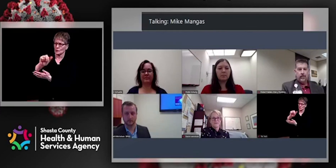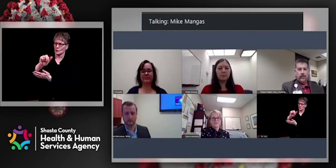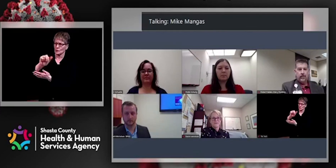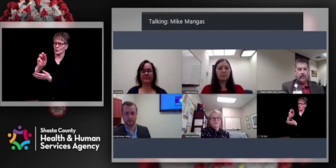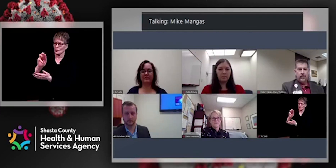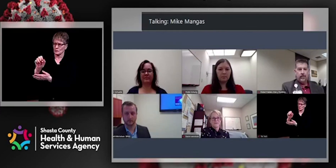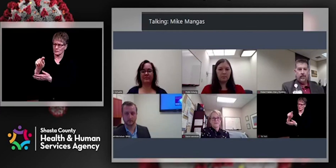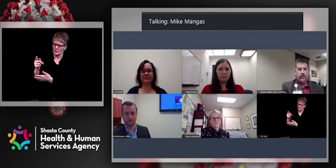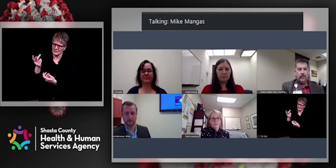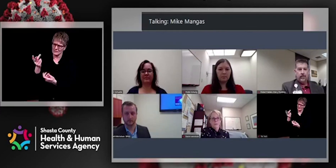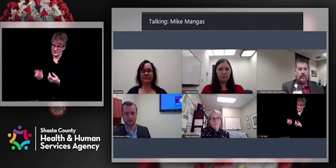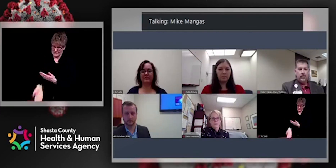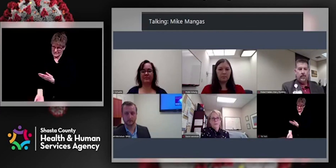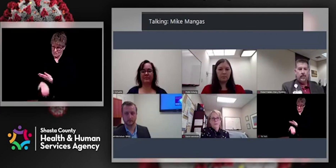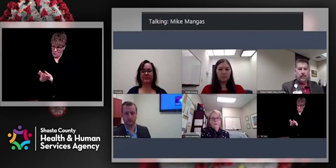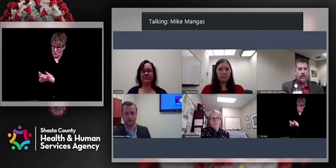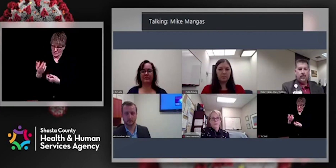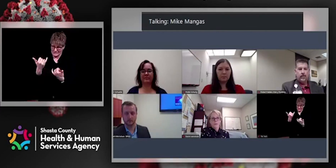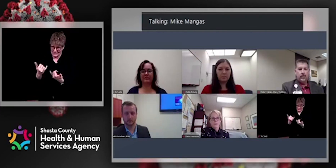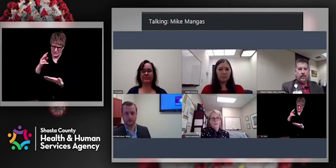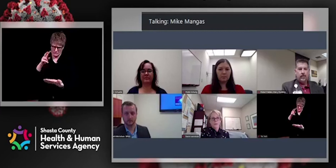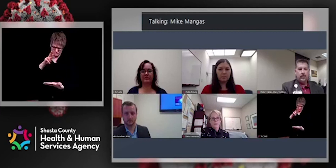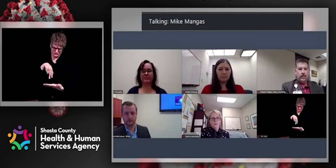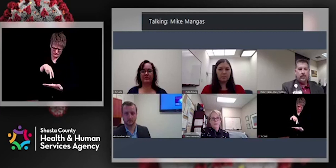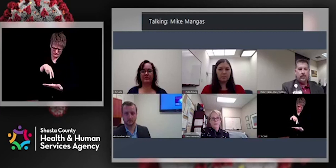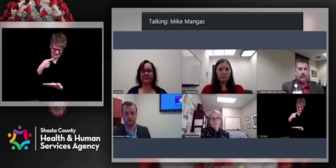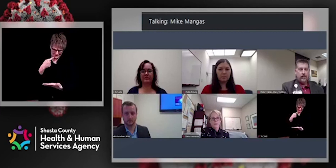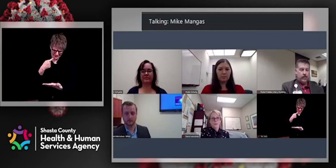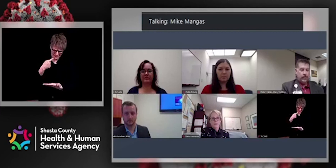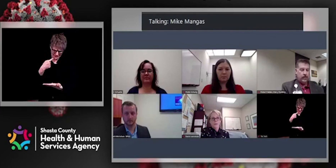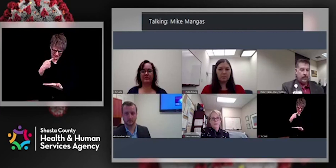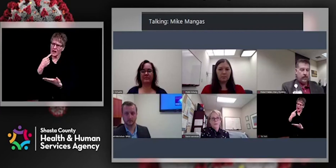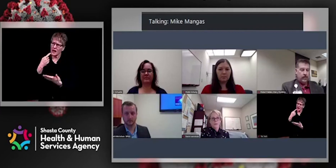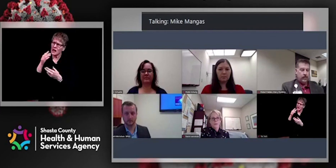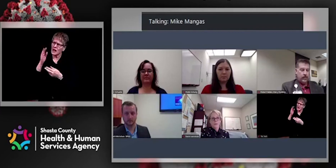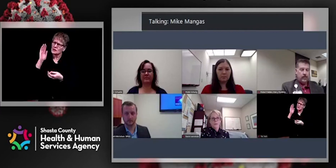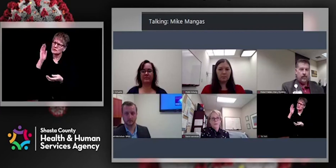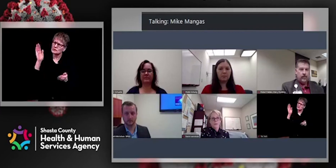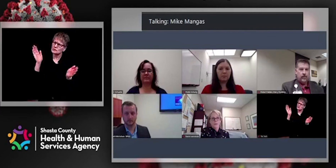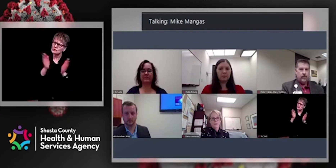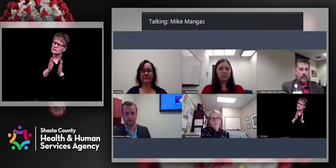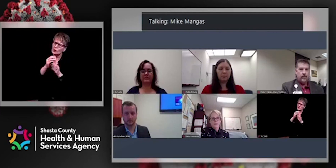small percentage of like allergic reactions to the vaccines in the UK where they've started